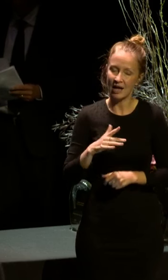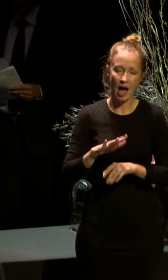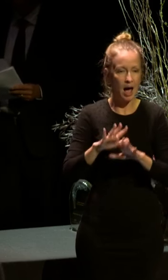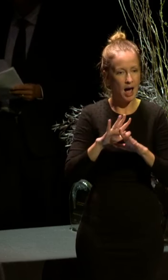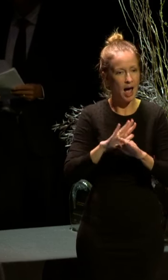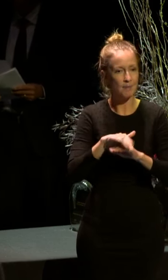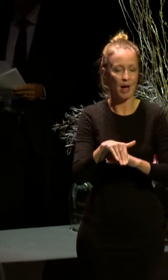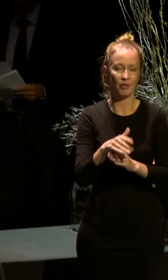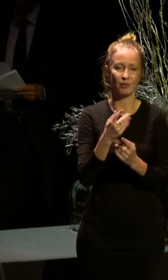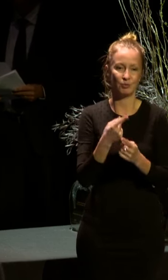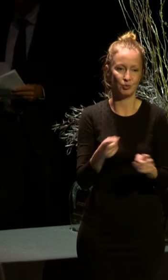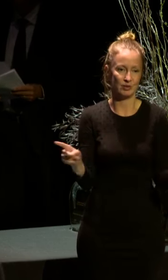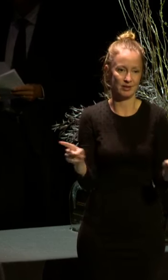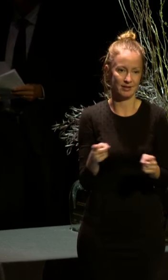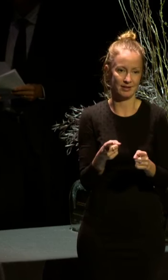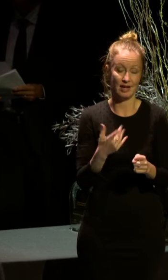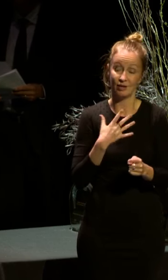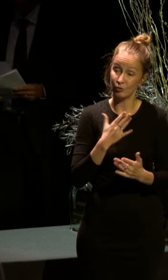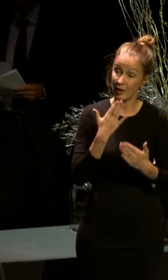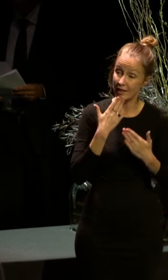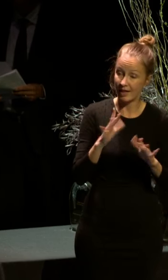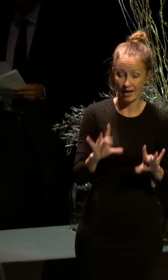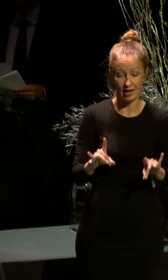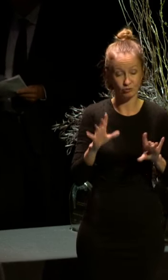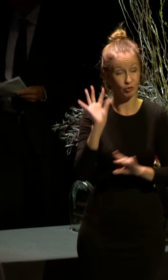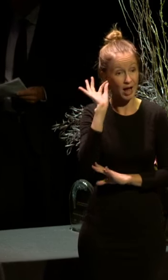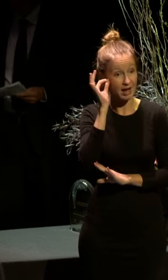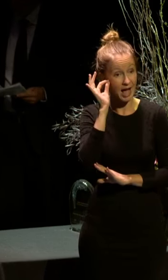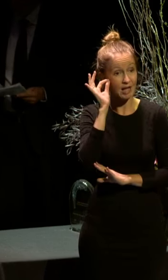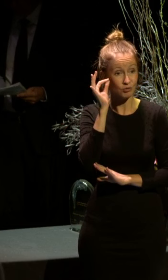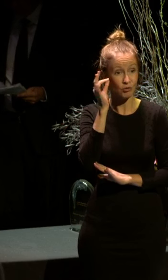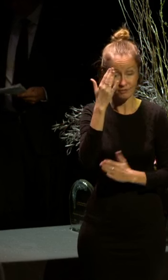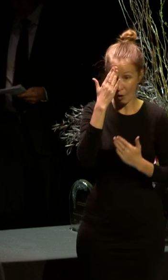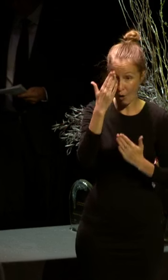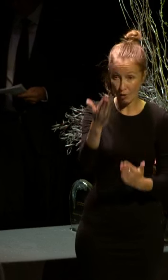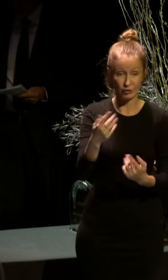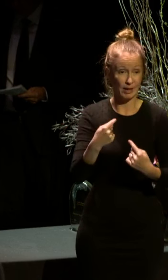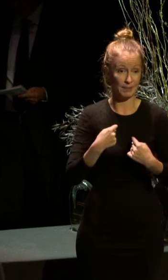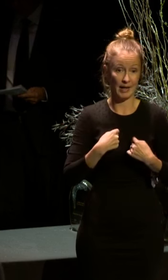So I want to thank the Australia Council for honouring me. I'm entirely blown away.